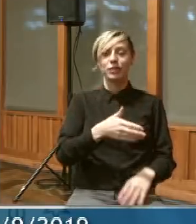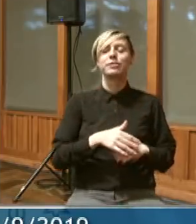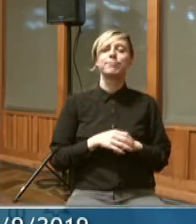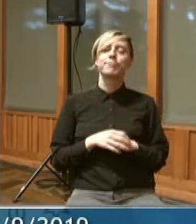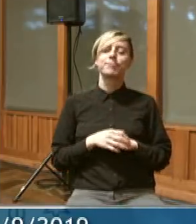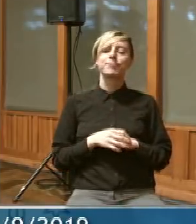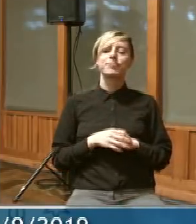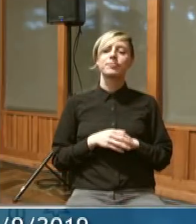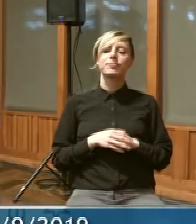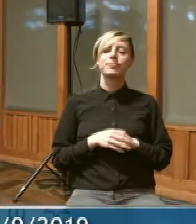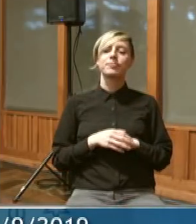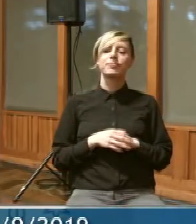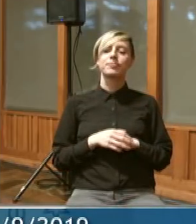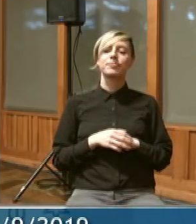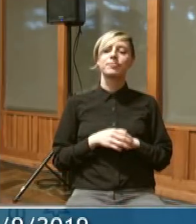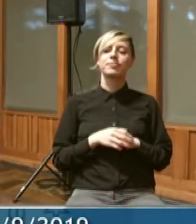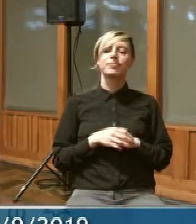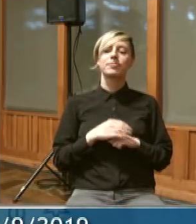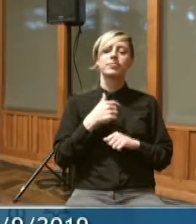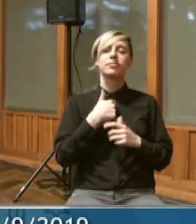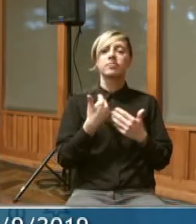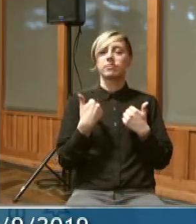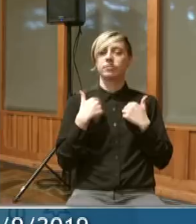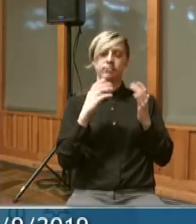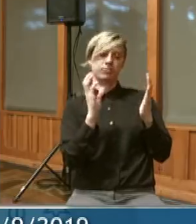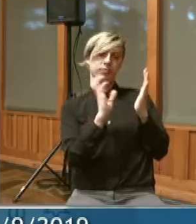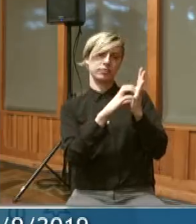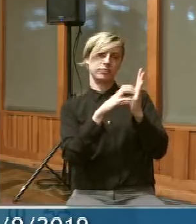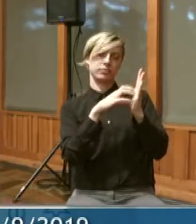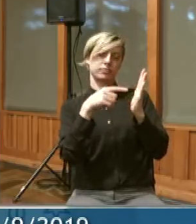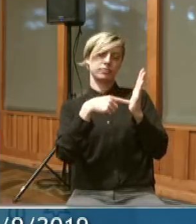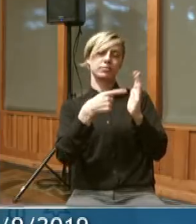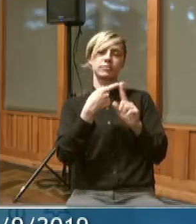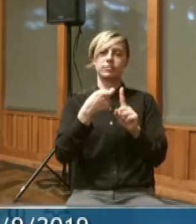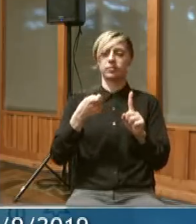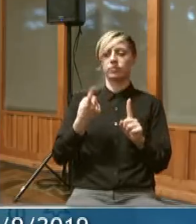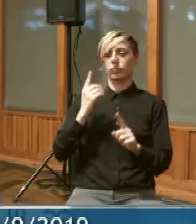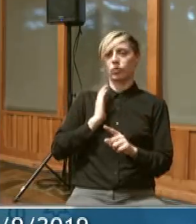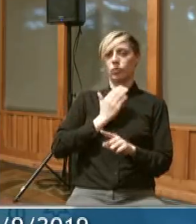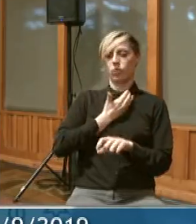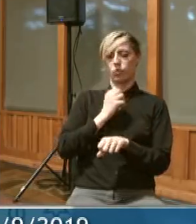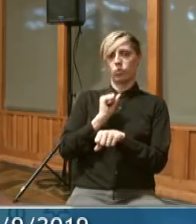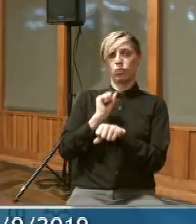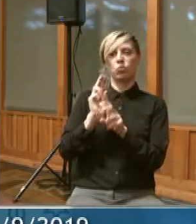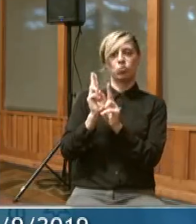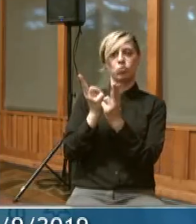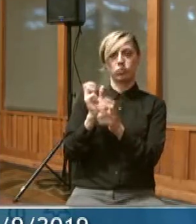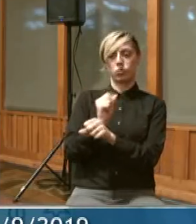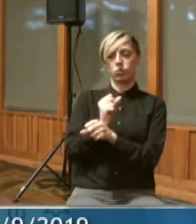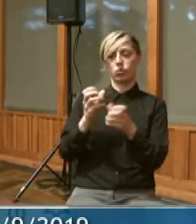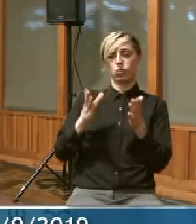WHERE I SPENT A LOT OF TIME AT THE COMMUNITY ?SH. I LEARNED TO SWIM, DANCE AND EVEN FIGHT THERE.